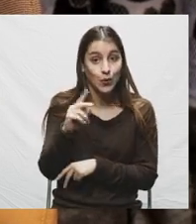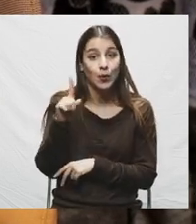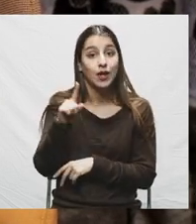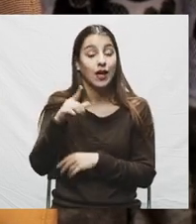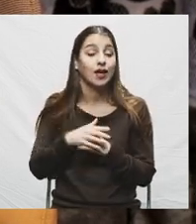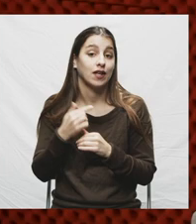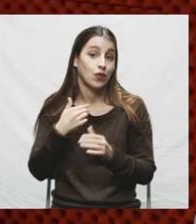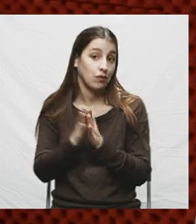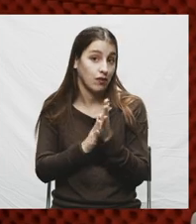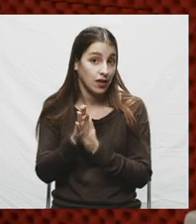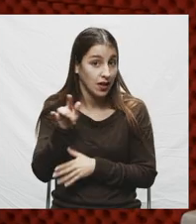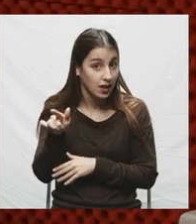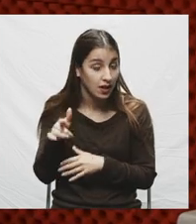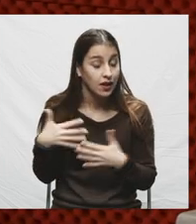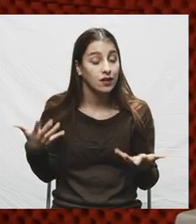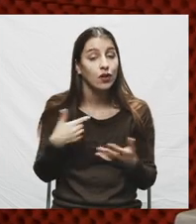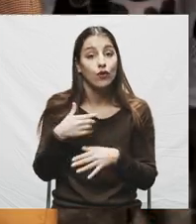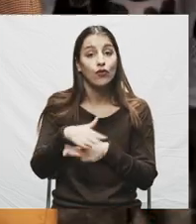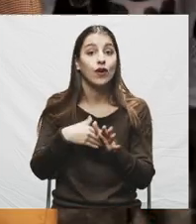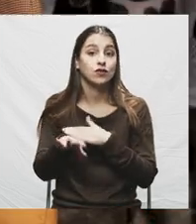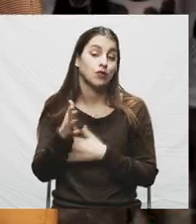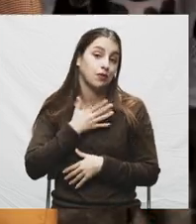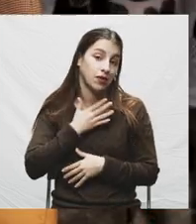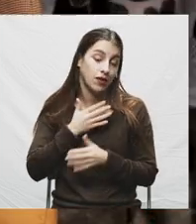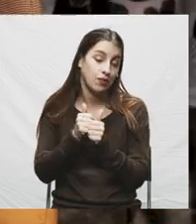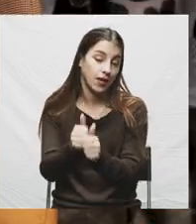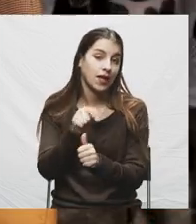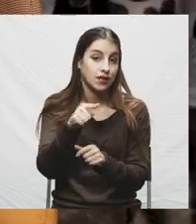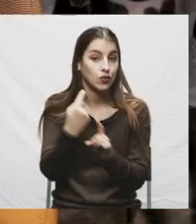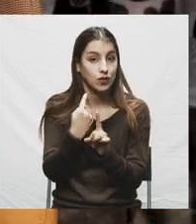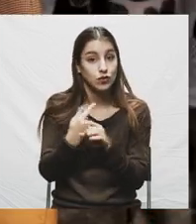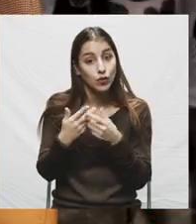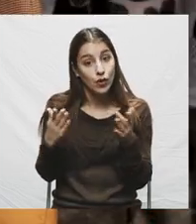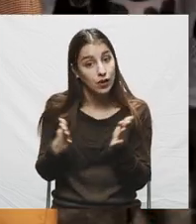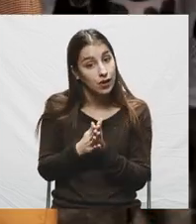You went for them? — … and I used them in Braga. Thus, I bring all those things,